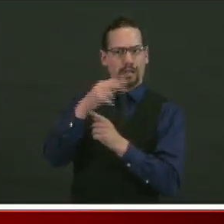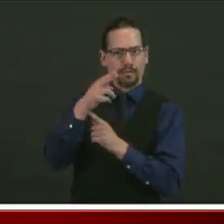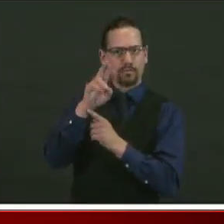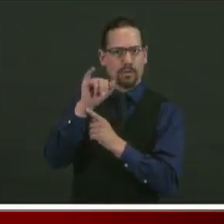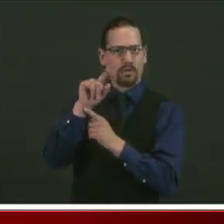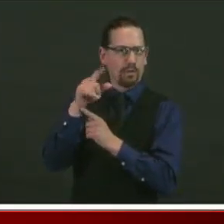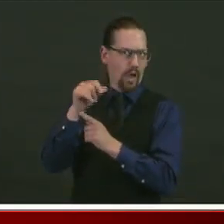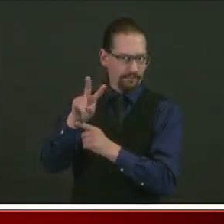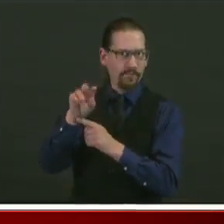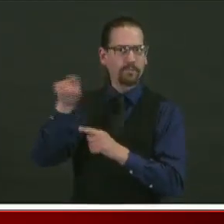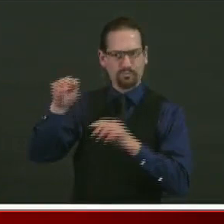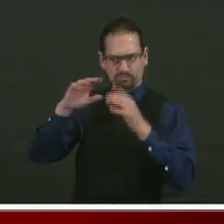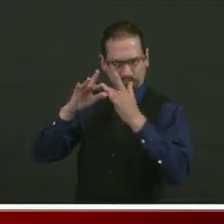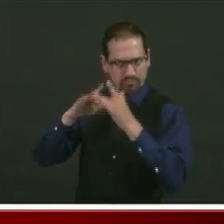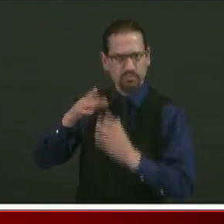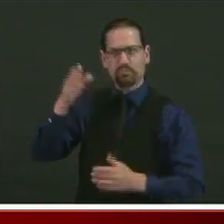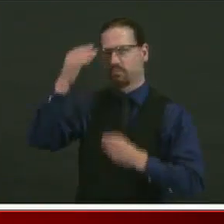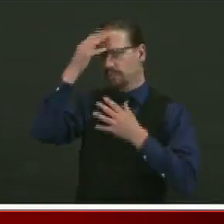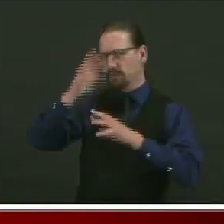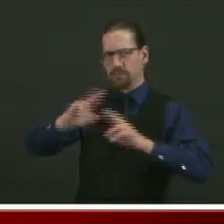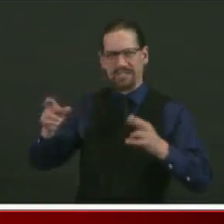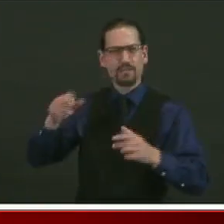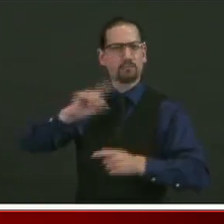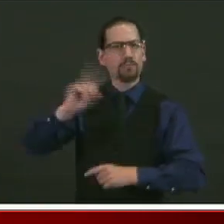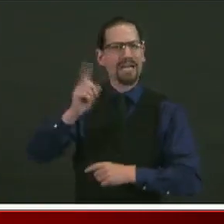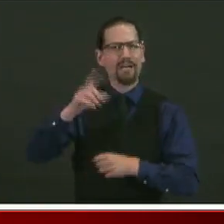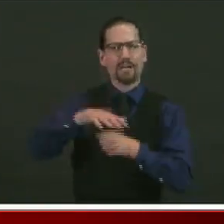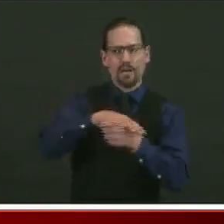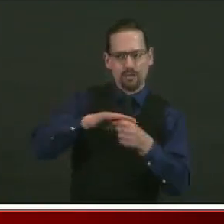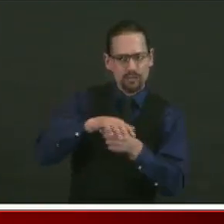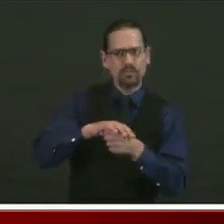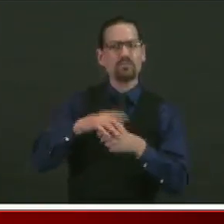I KNOW IT WORKS. IT IS CRAZY EASY TO FIND.